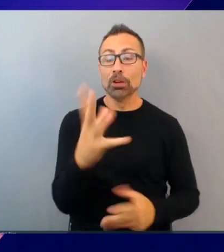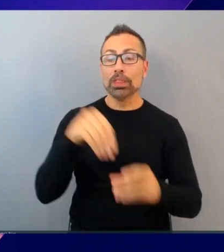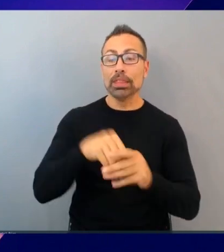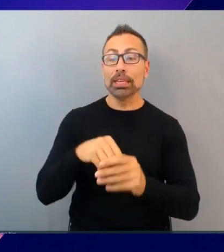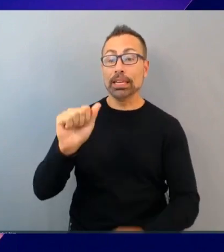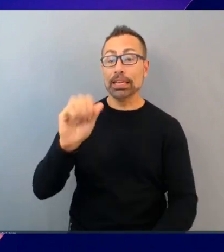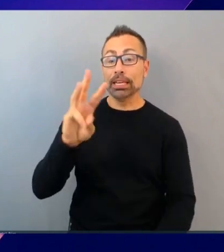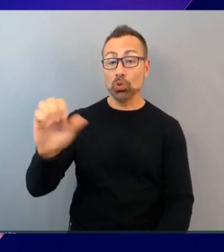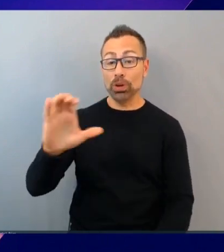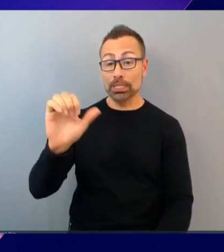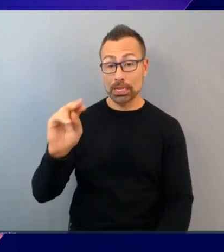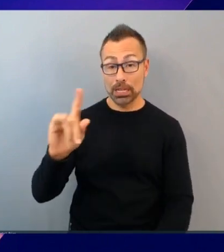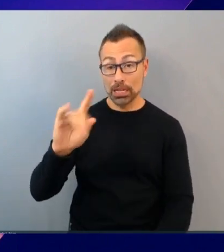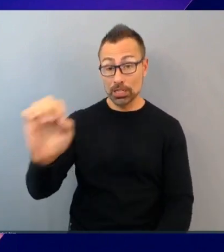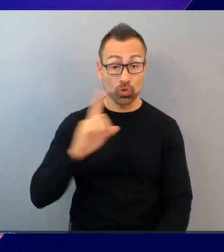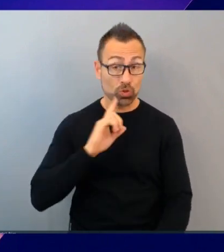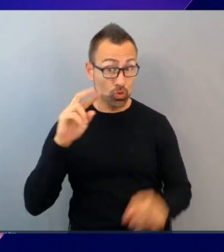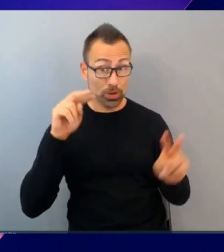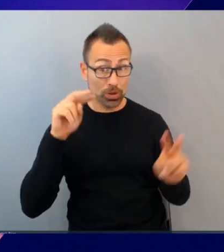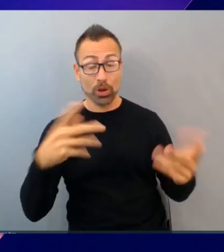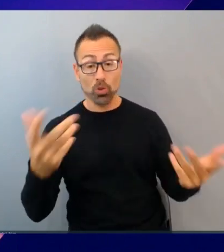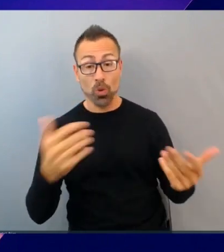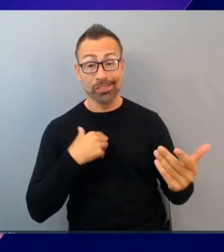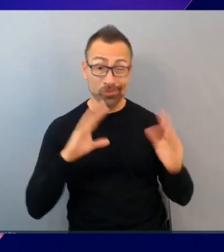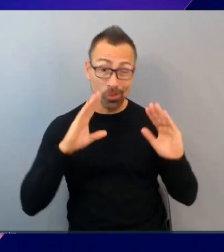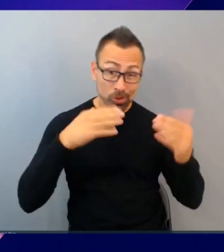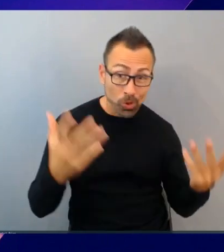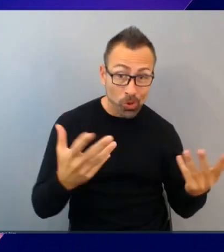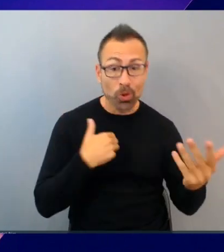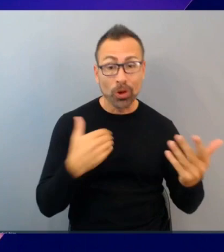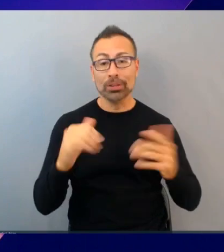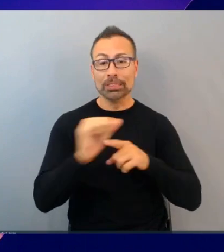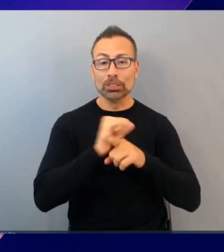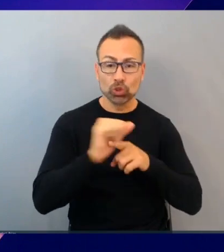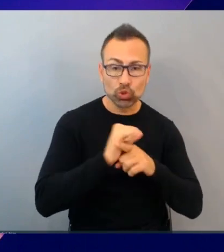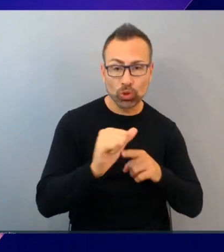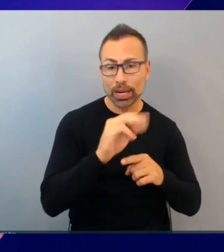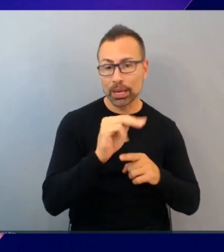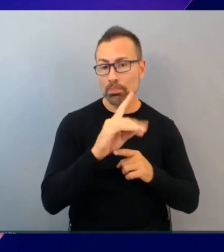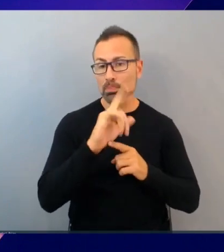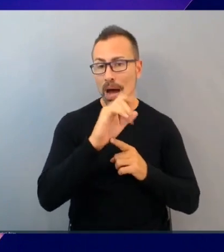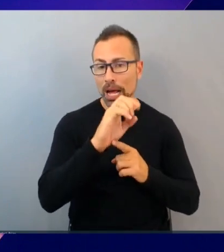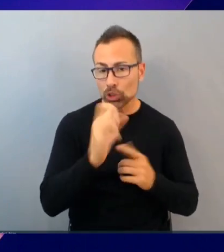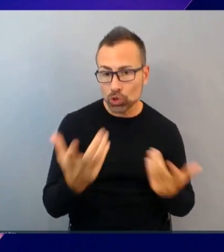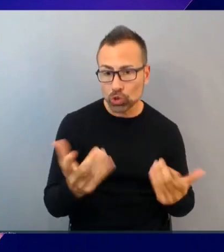training reinforcement learning models and learning that code that can then be applied to a whole variety of-